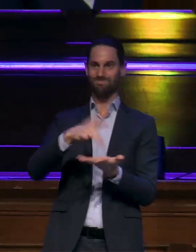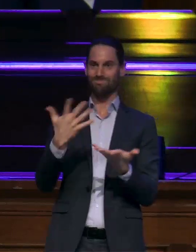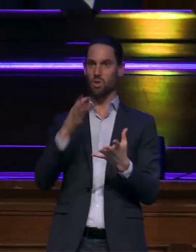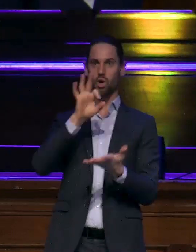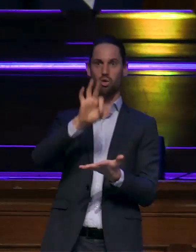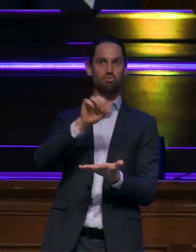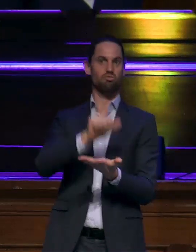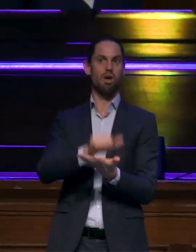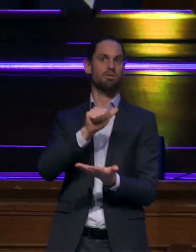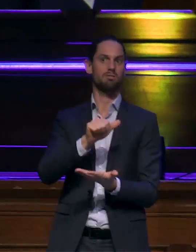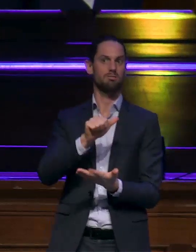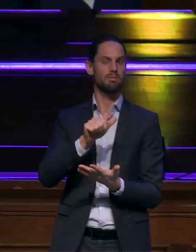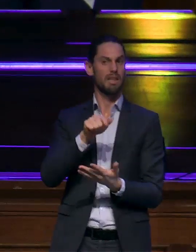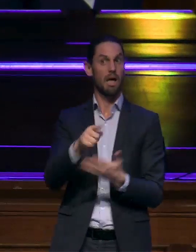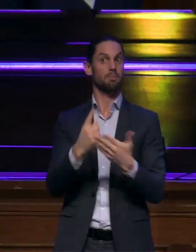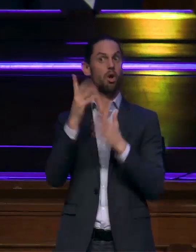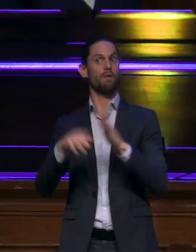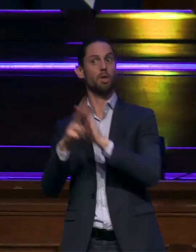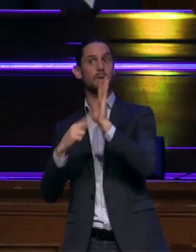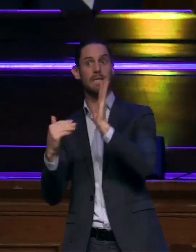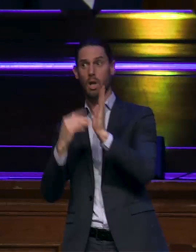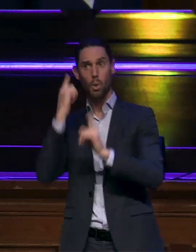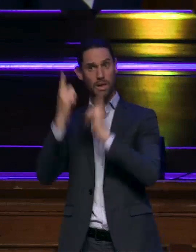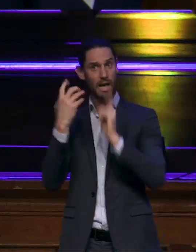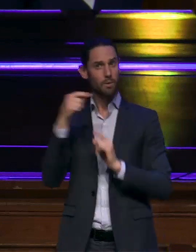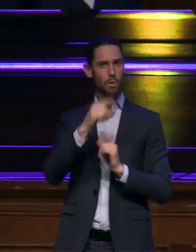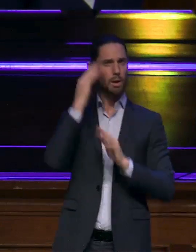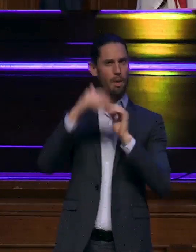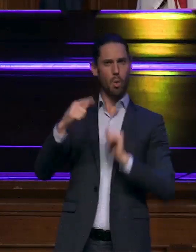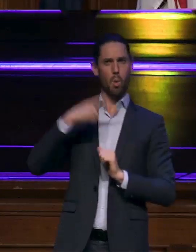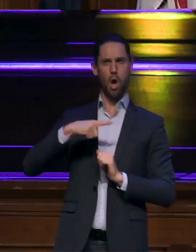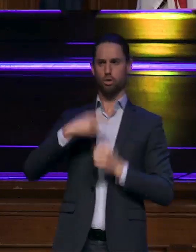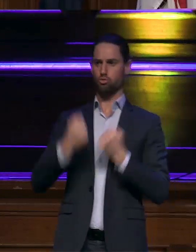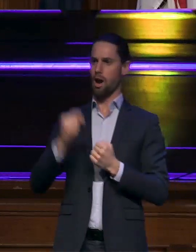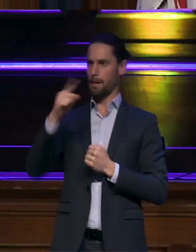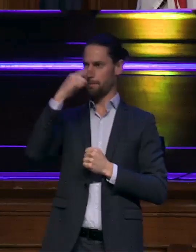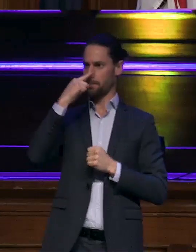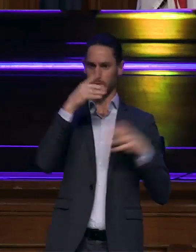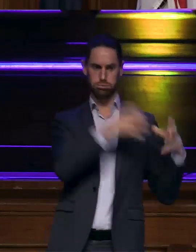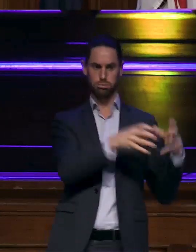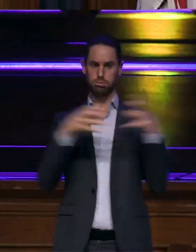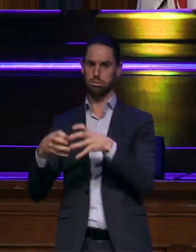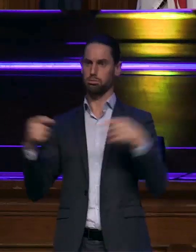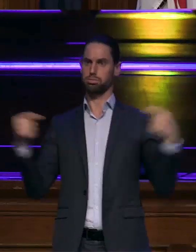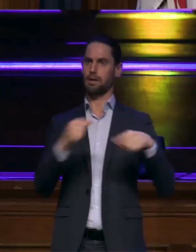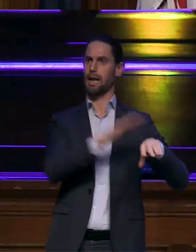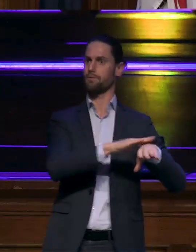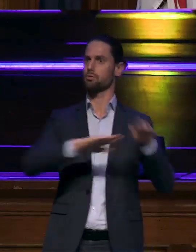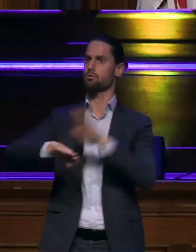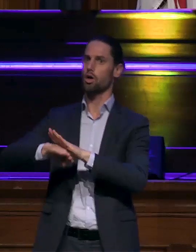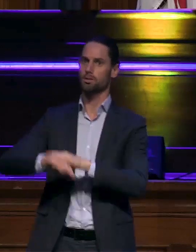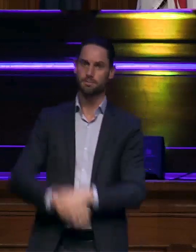Zealand have you reflected long and hard on why that is yes and even and even